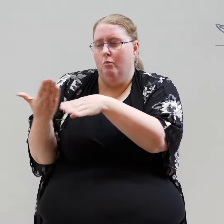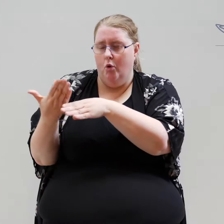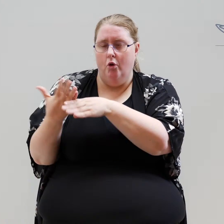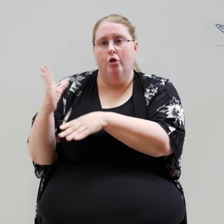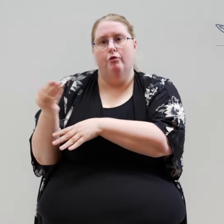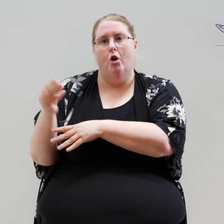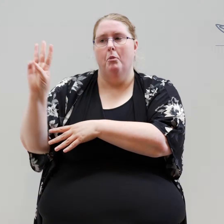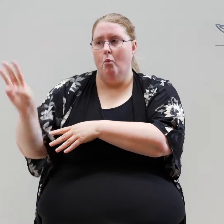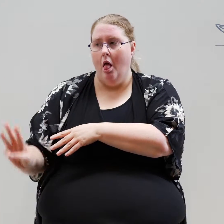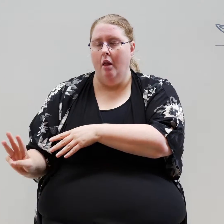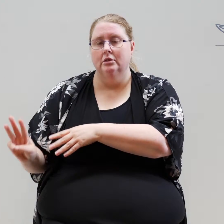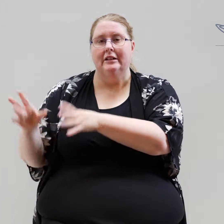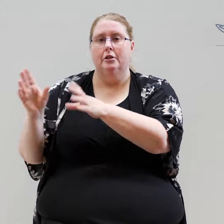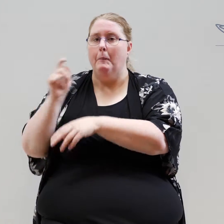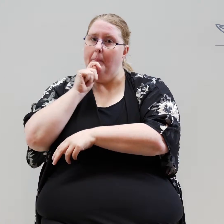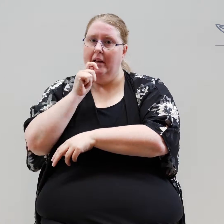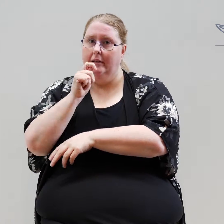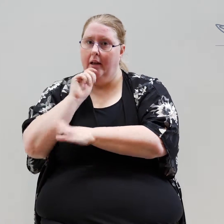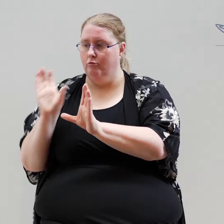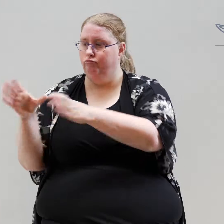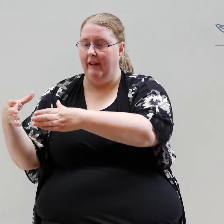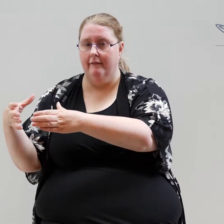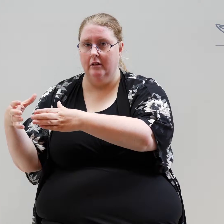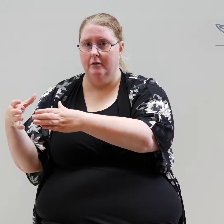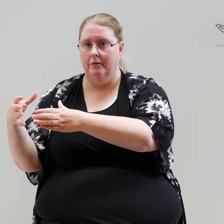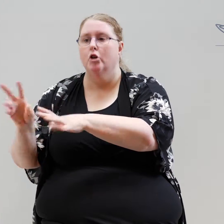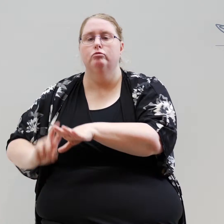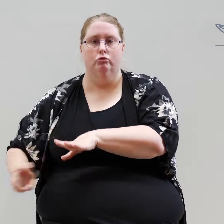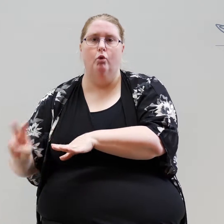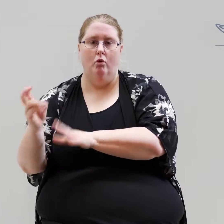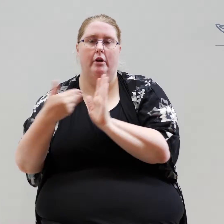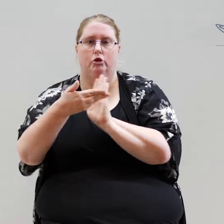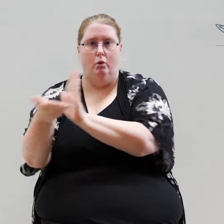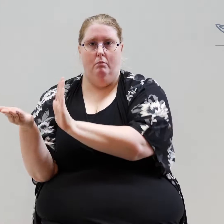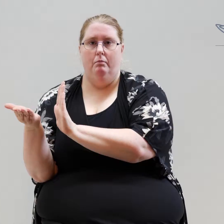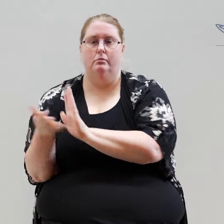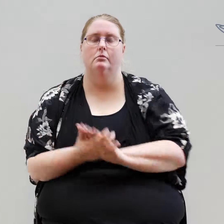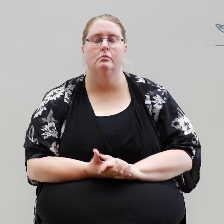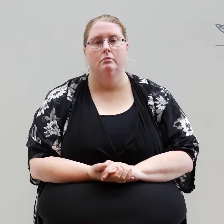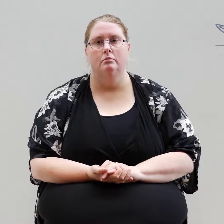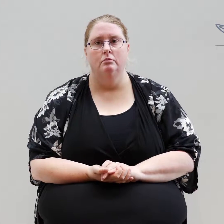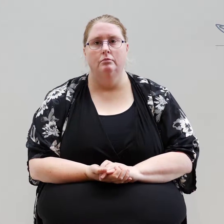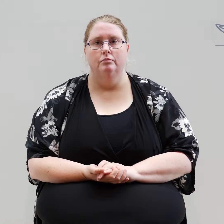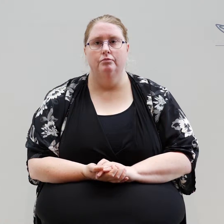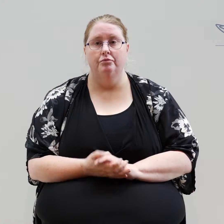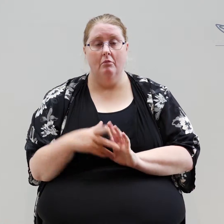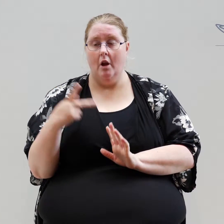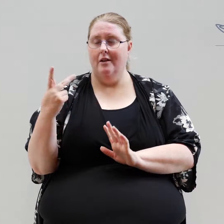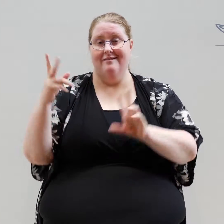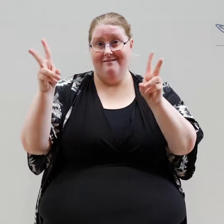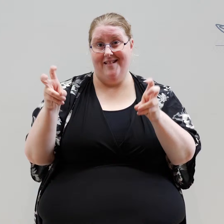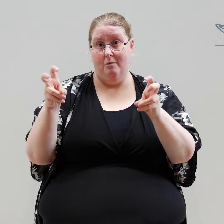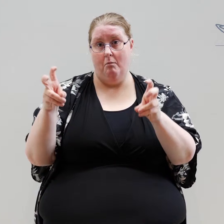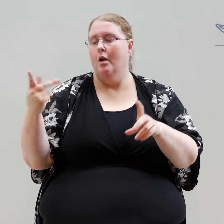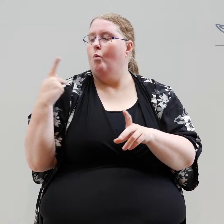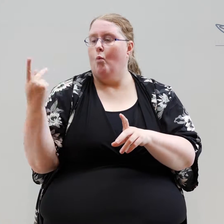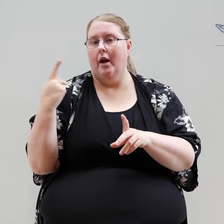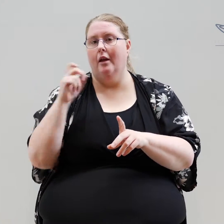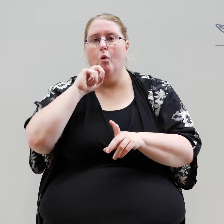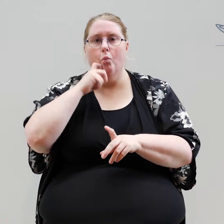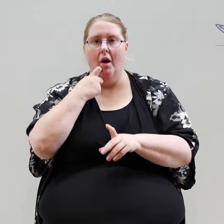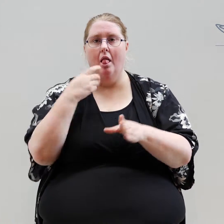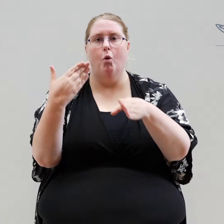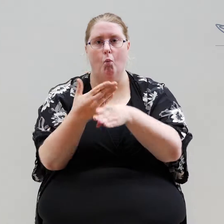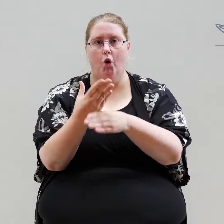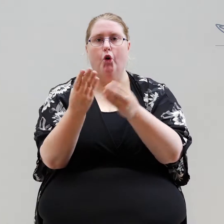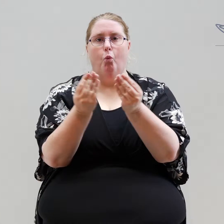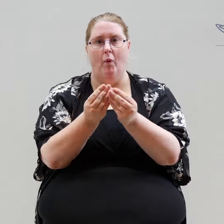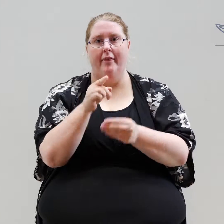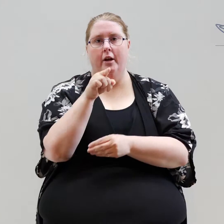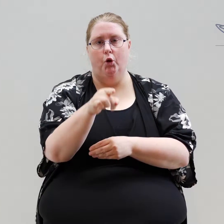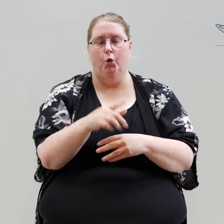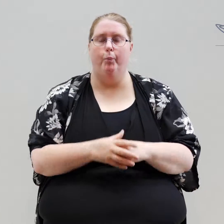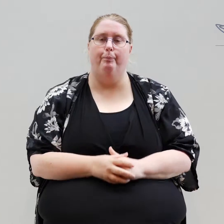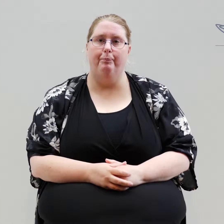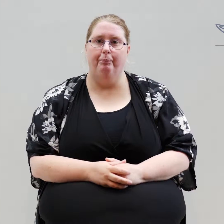Wellingtion Media Collective's touring exhibition - We Will Work With You.